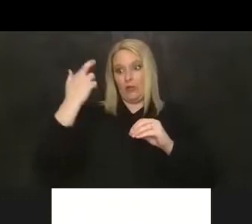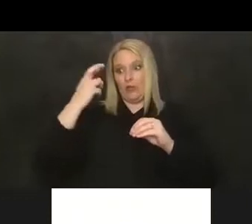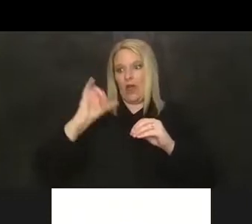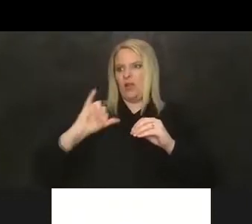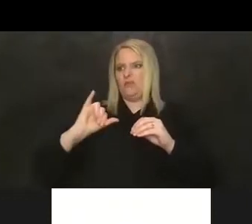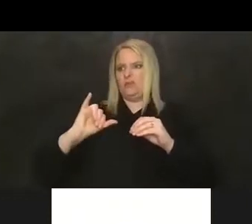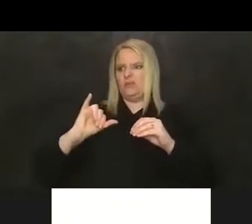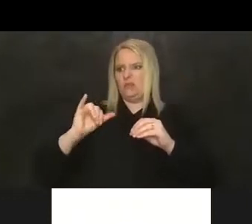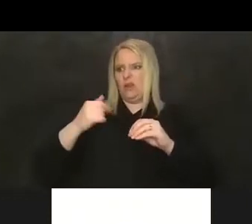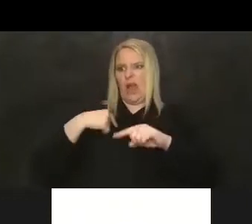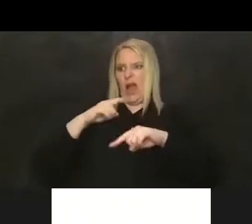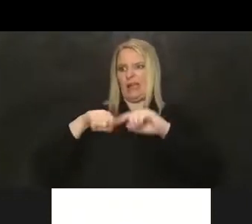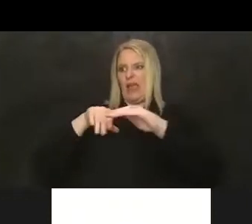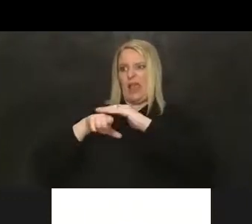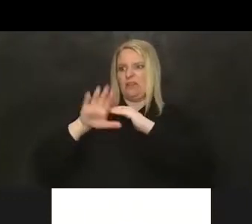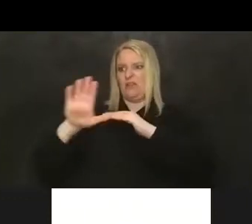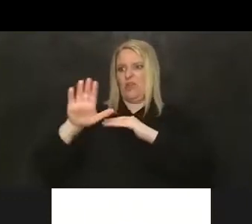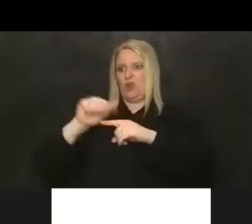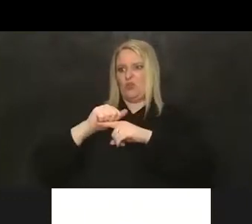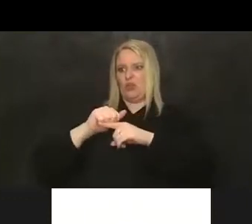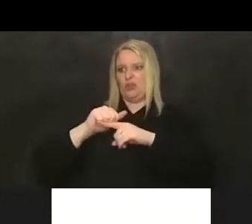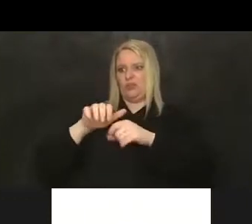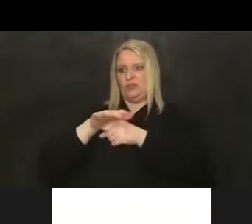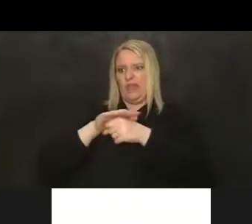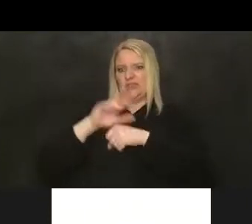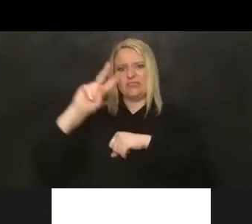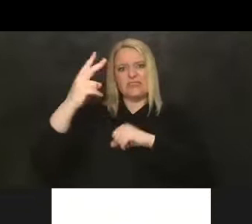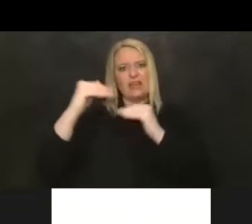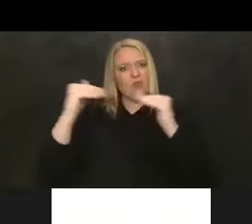I can't get into the rehearsal space - it's up on the second floor, and there's no elevator, and